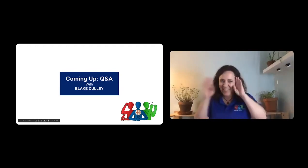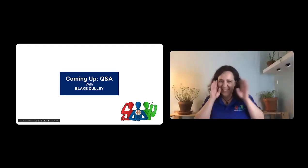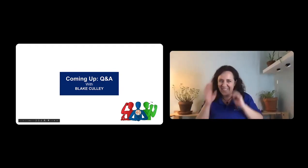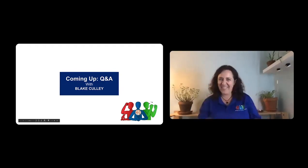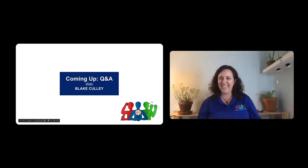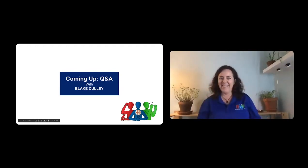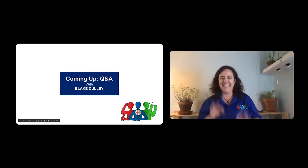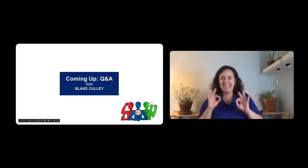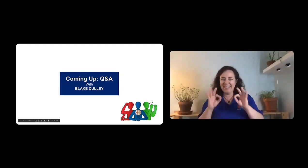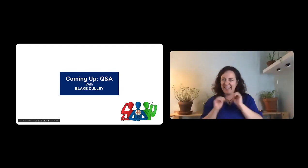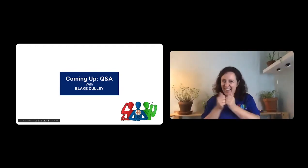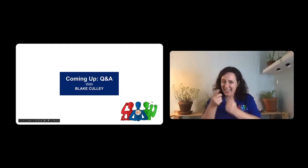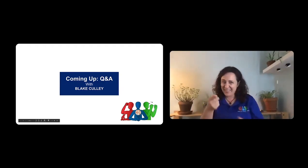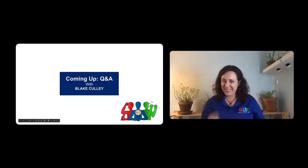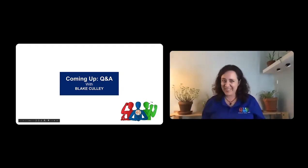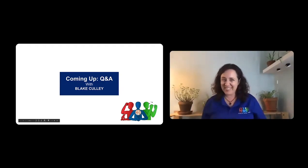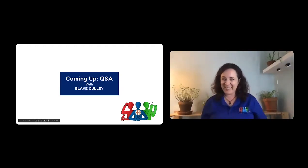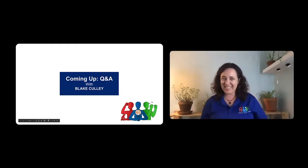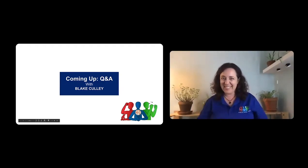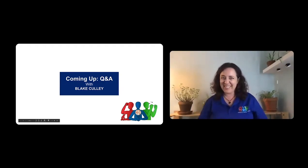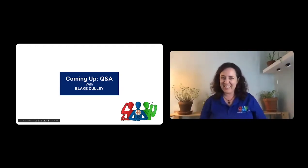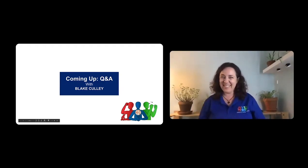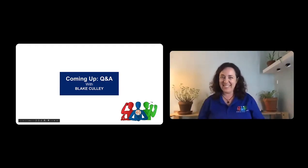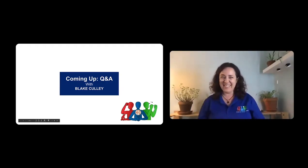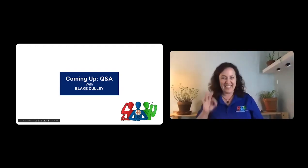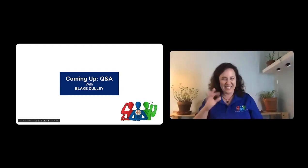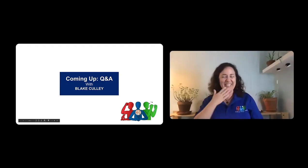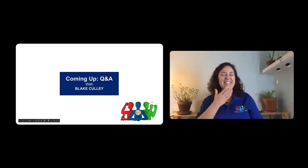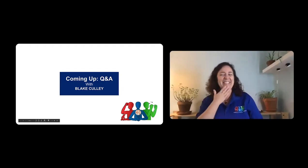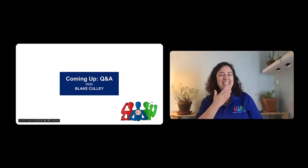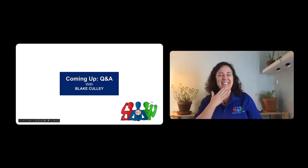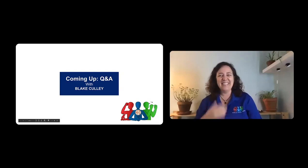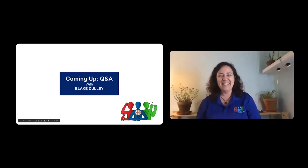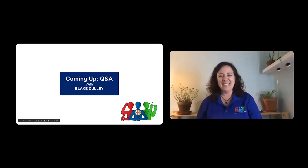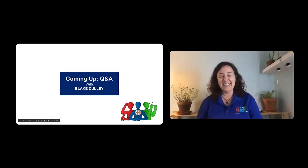Wonderful! How are you? > I'm doing well, thanks!